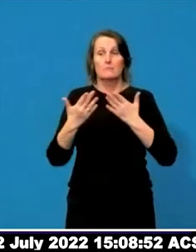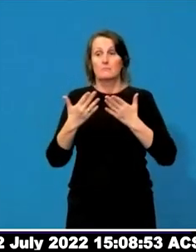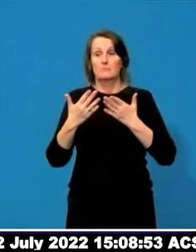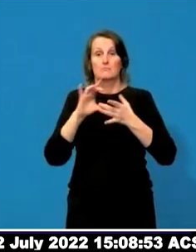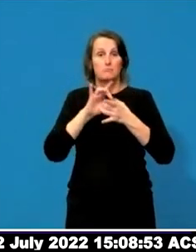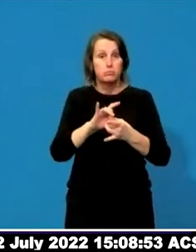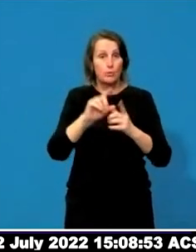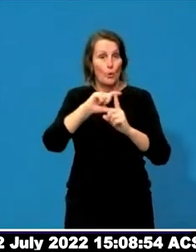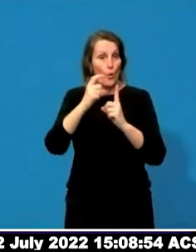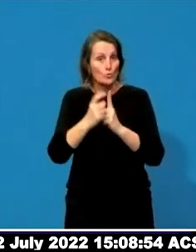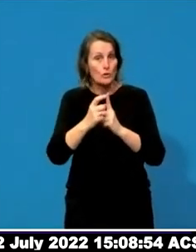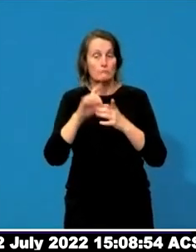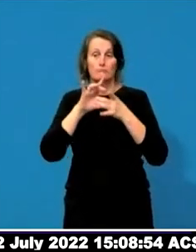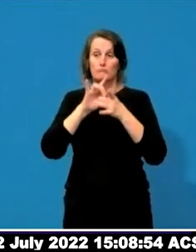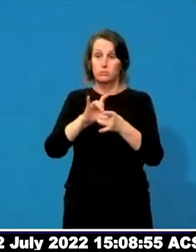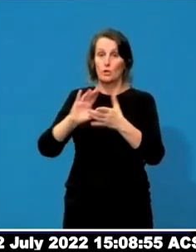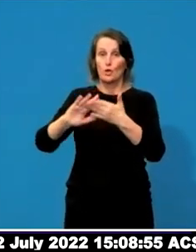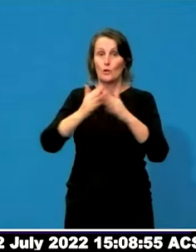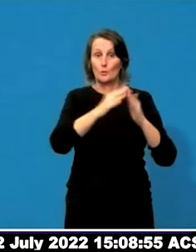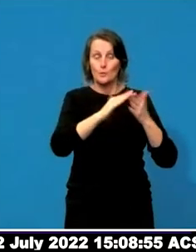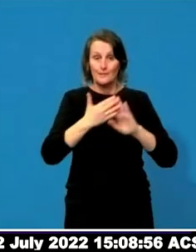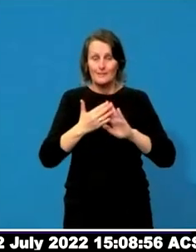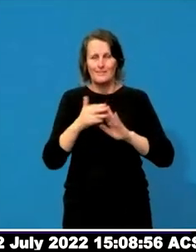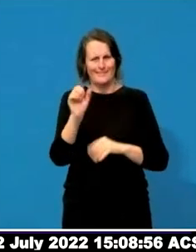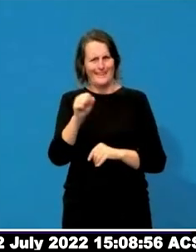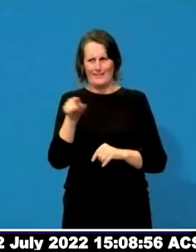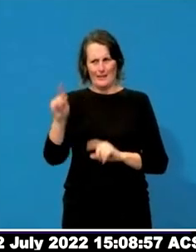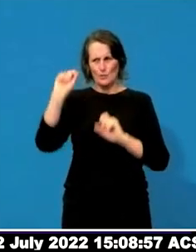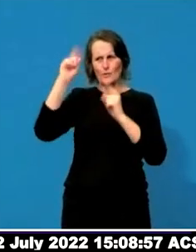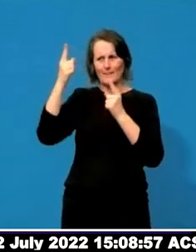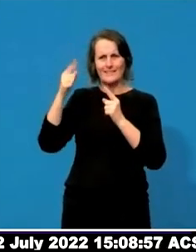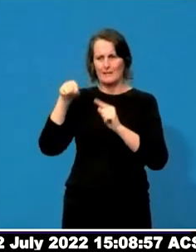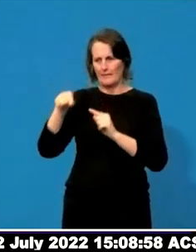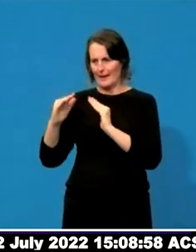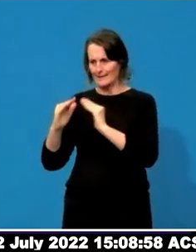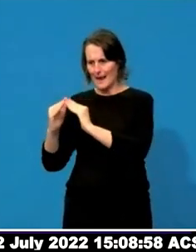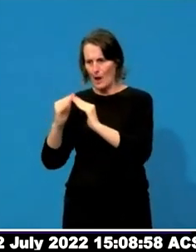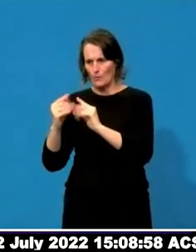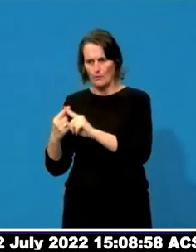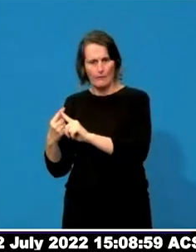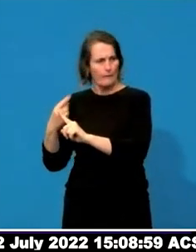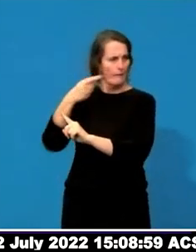Understanding the geographical distance between places or lack of services and how long it would take them to actually get out of community